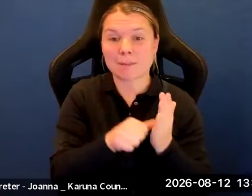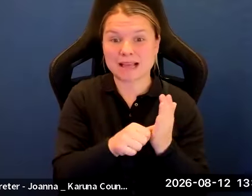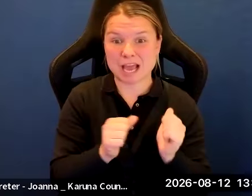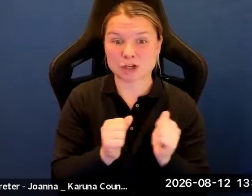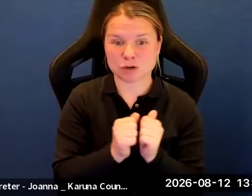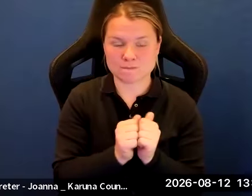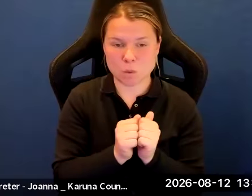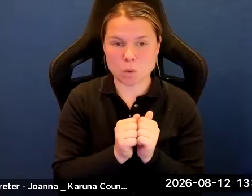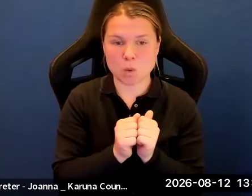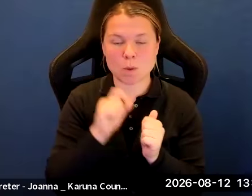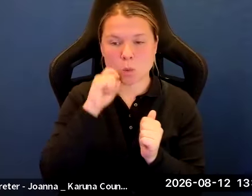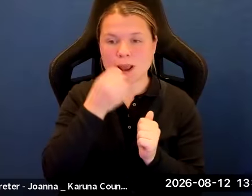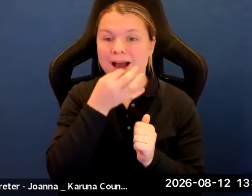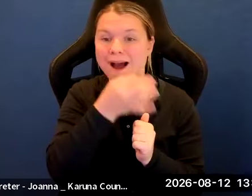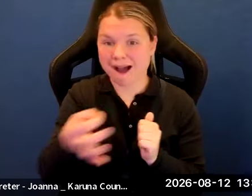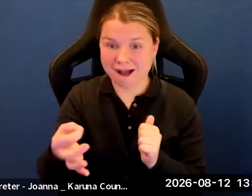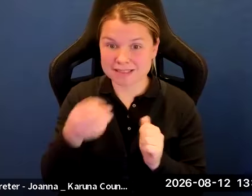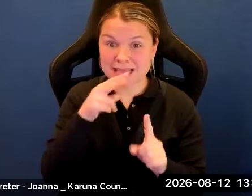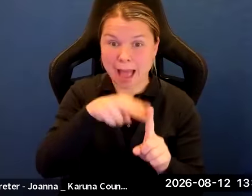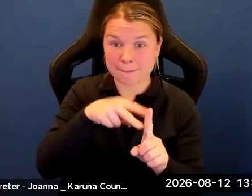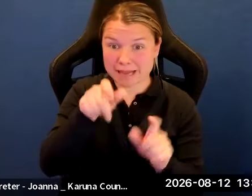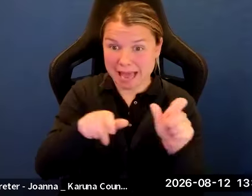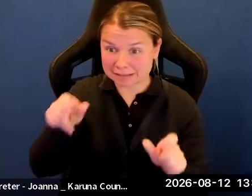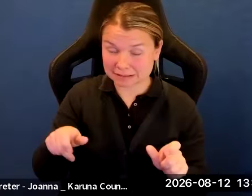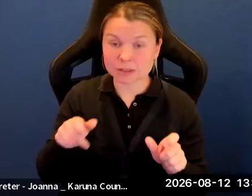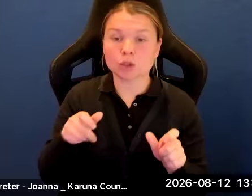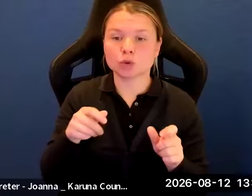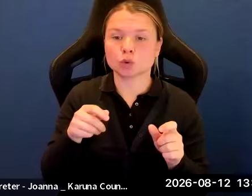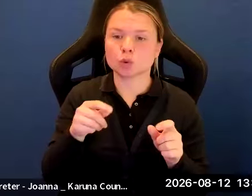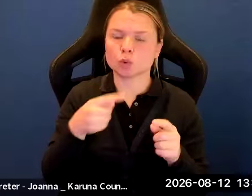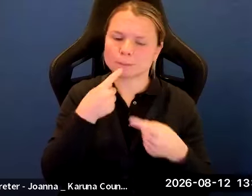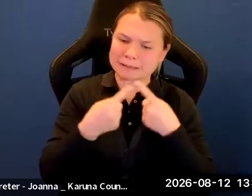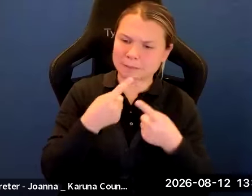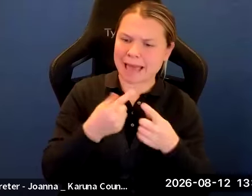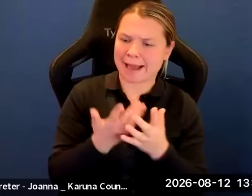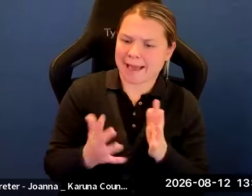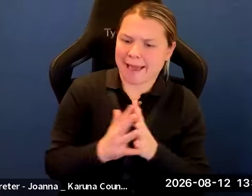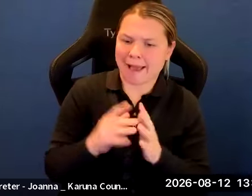criterion 1 question